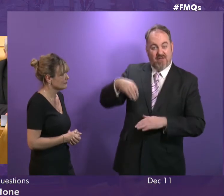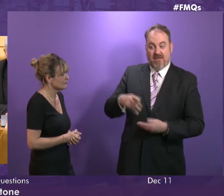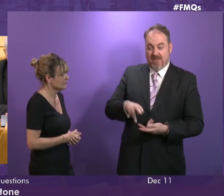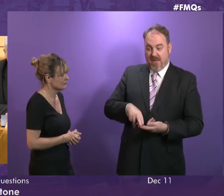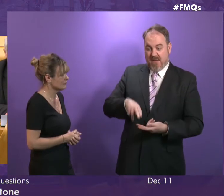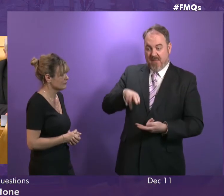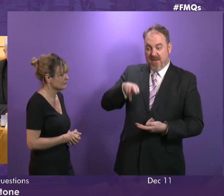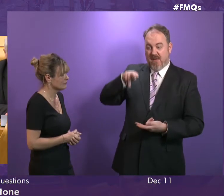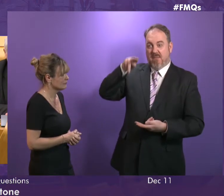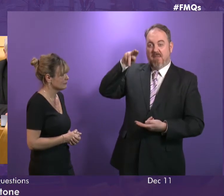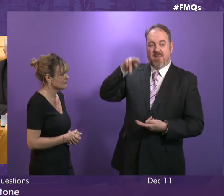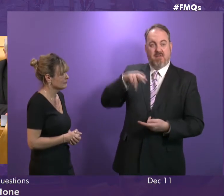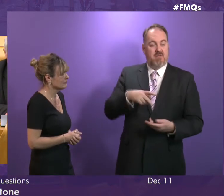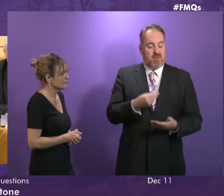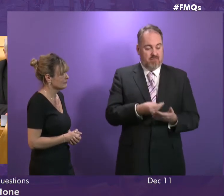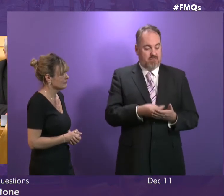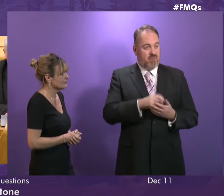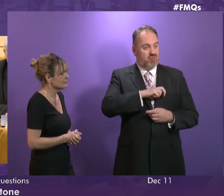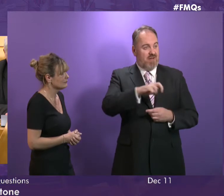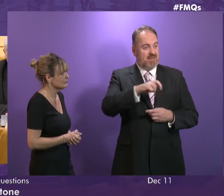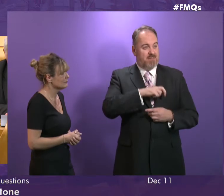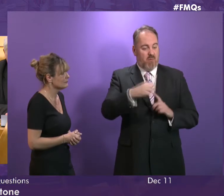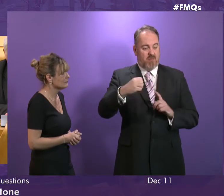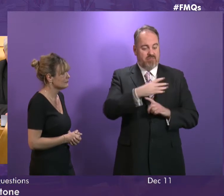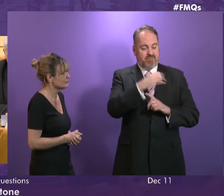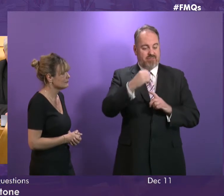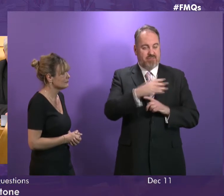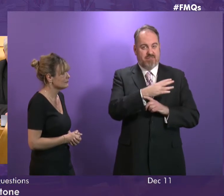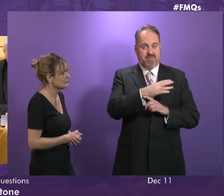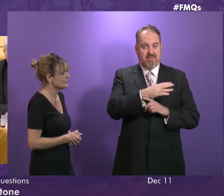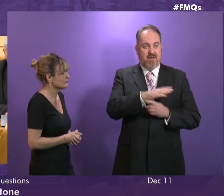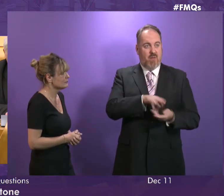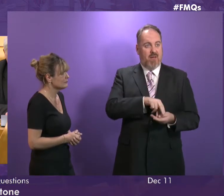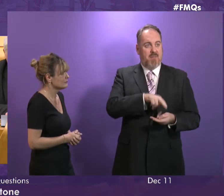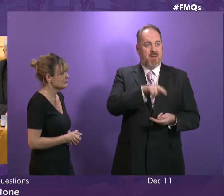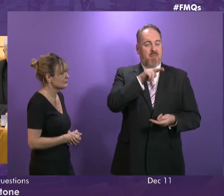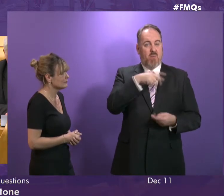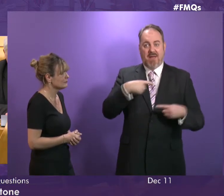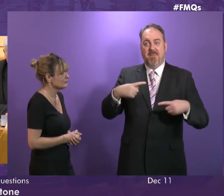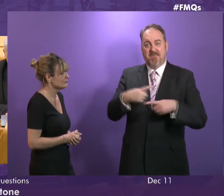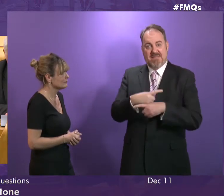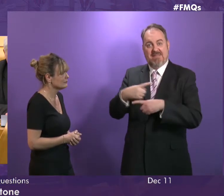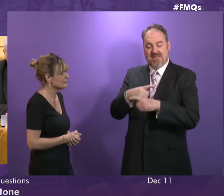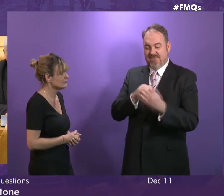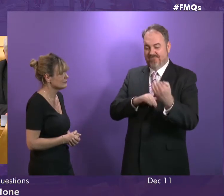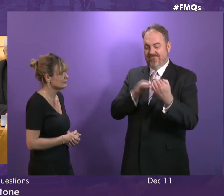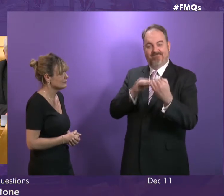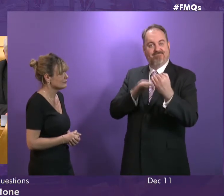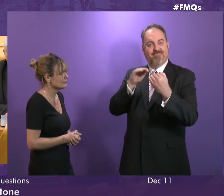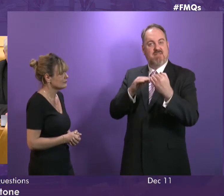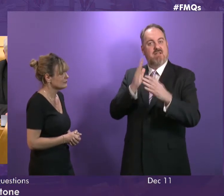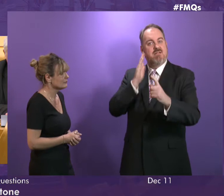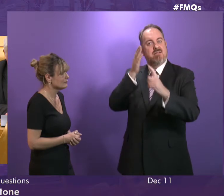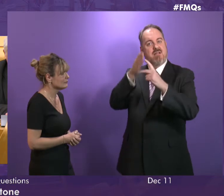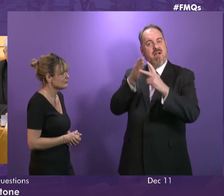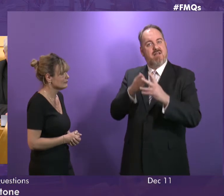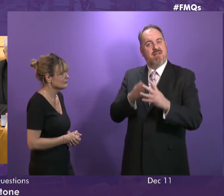and the world-leading targets are being missed. Instead of kowtowing to the fossil fuel lobby,